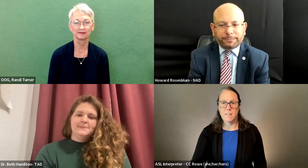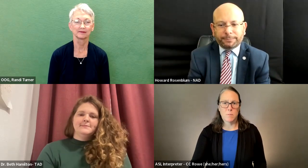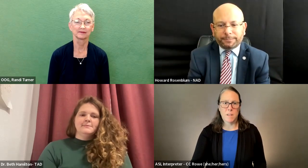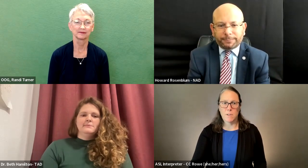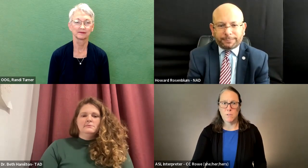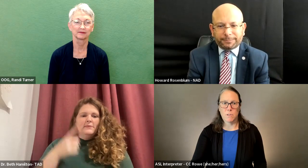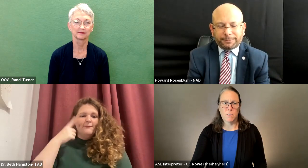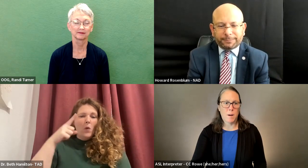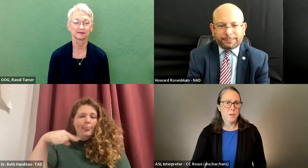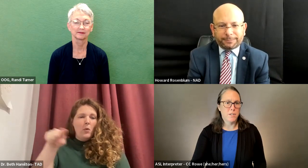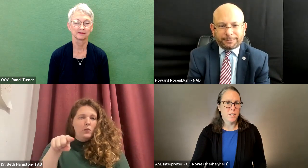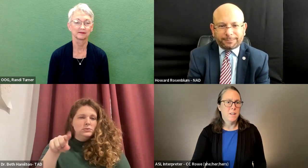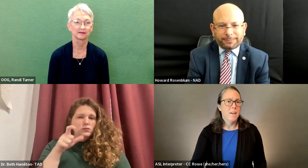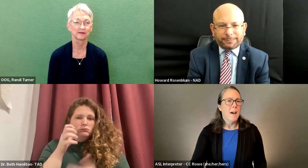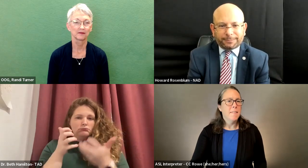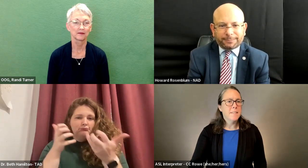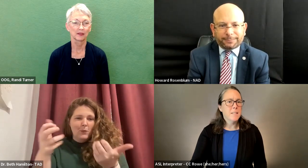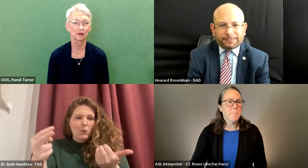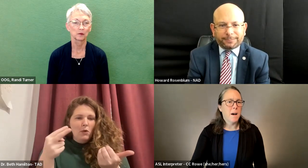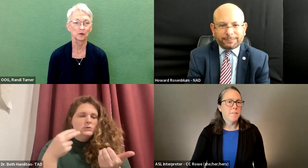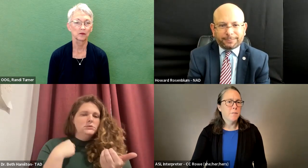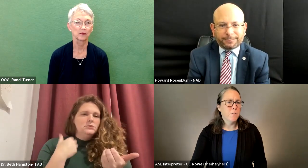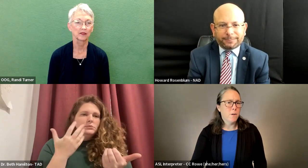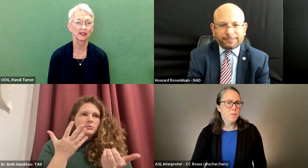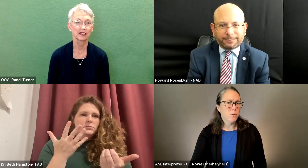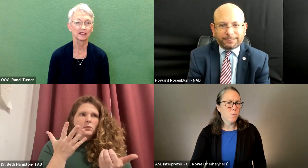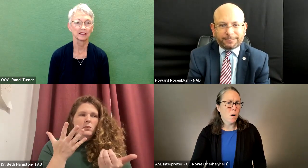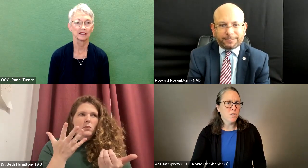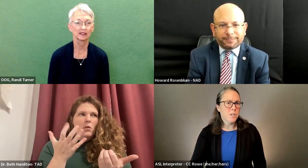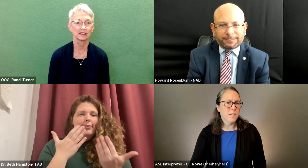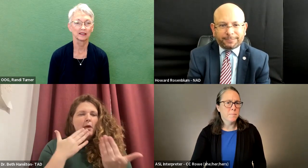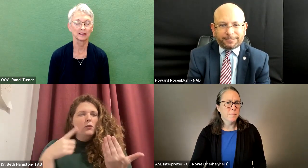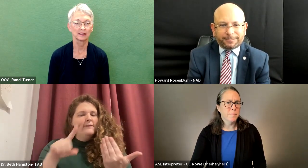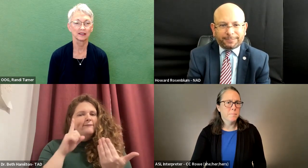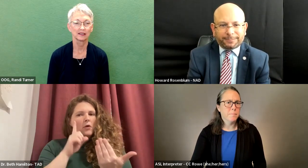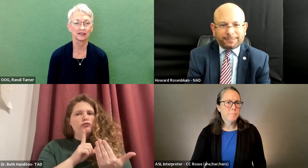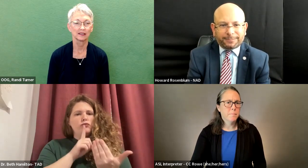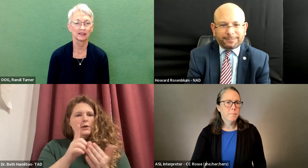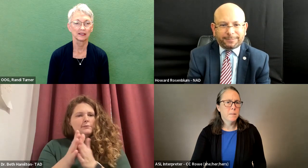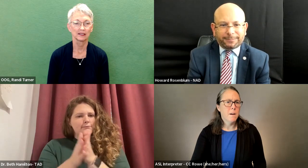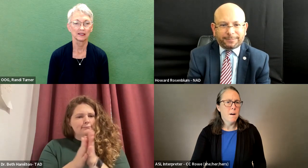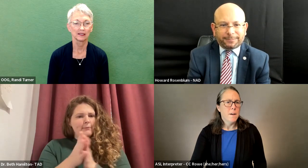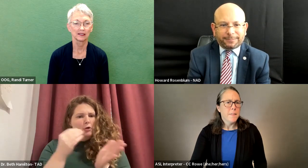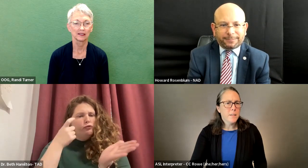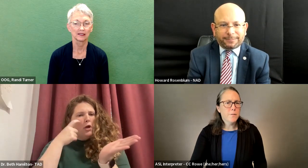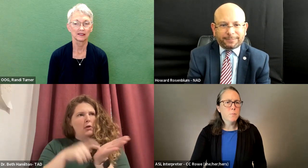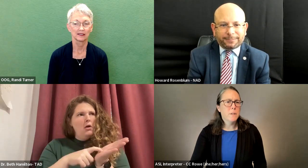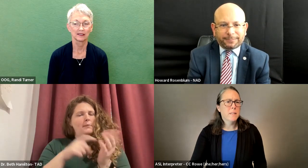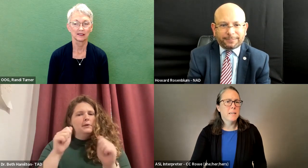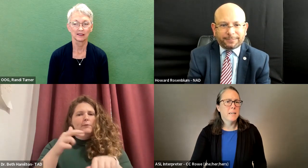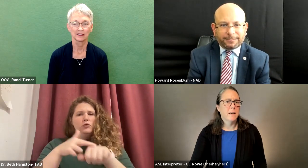Castillo, thank you so much. I thank all three of you for being here. We would not be able to be here to do this for Texas